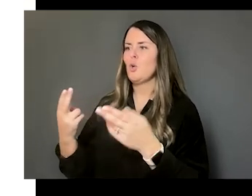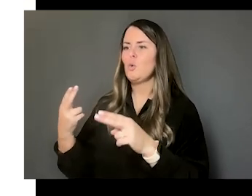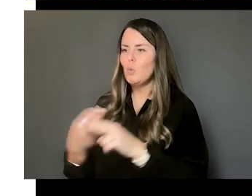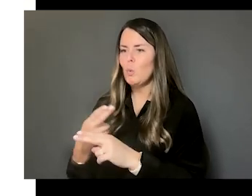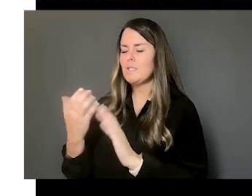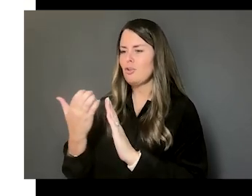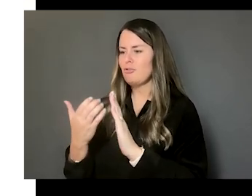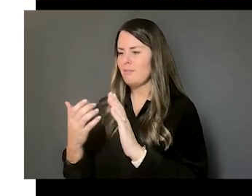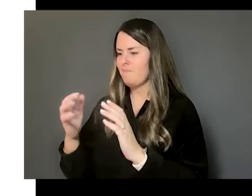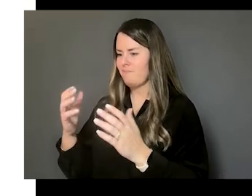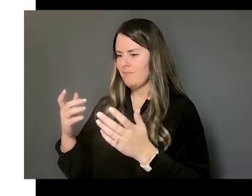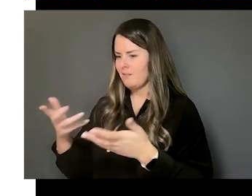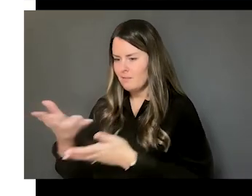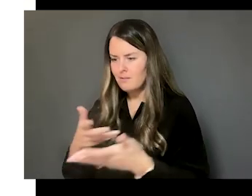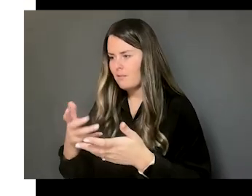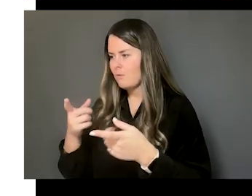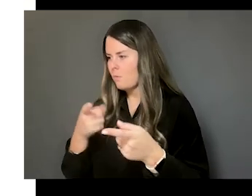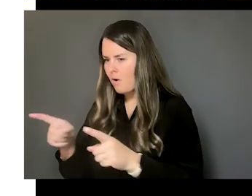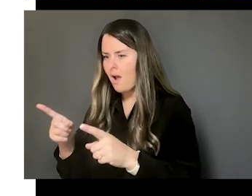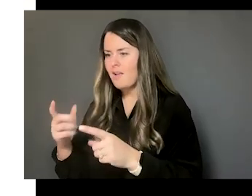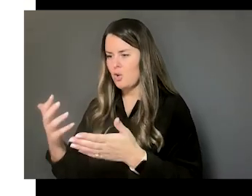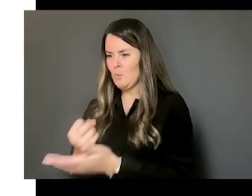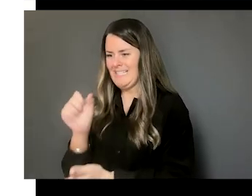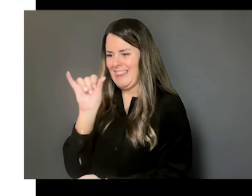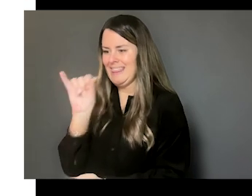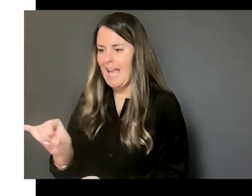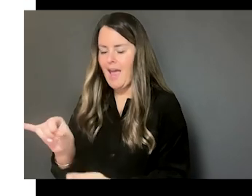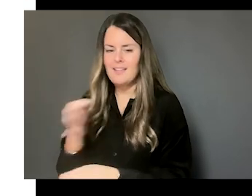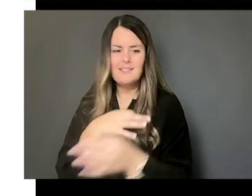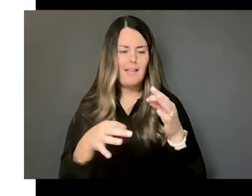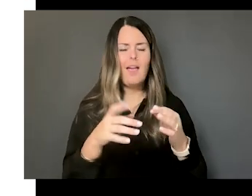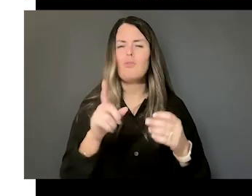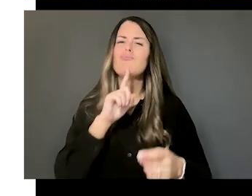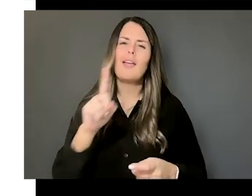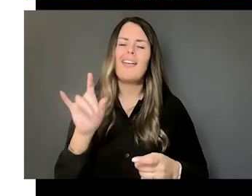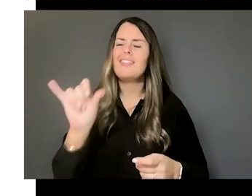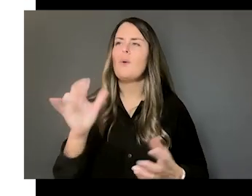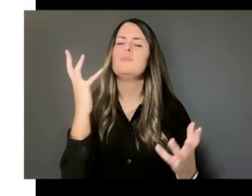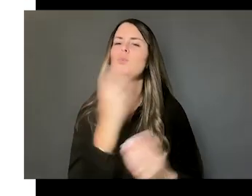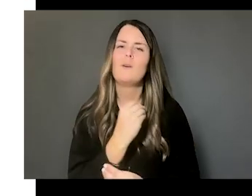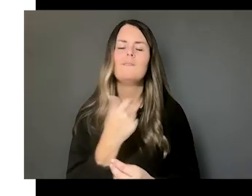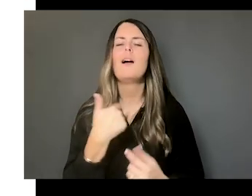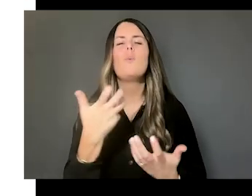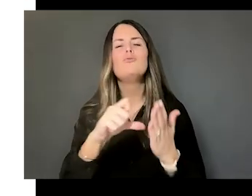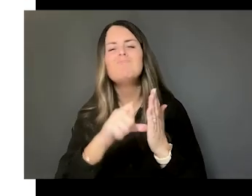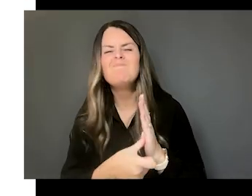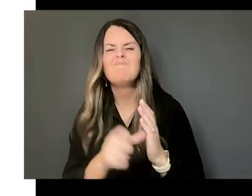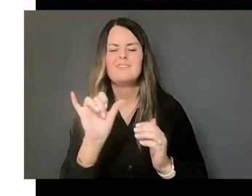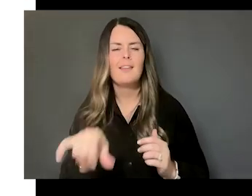And that was just so beautifully illustrated that I wanted to highlight that. Grace, would you like to share about this same question?